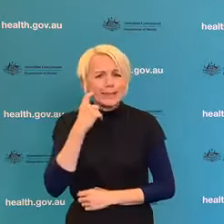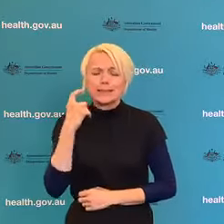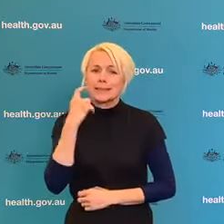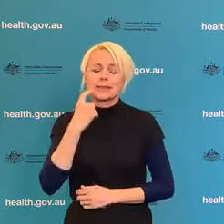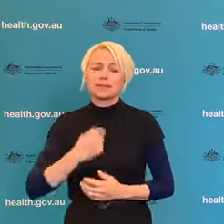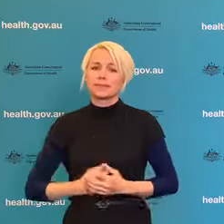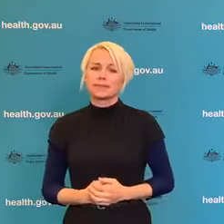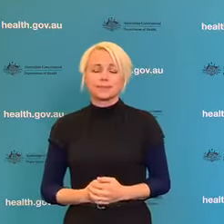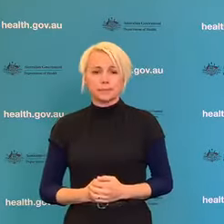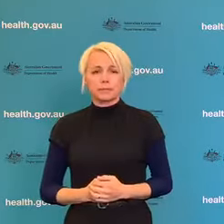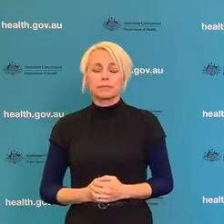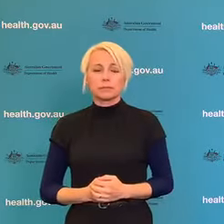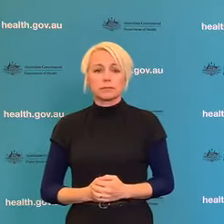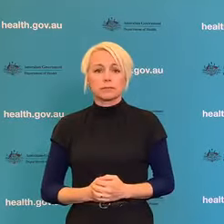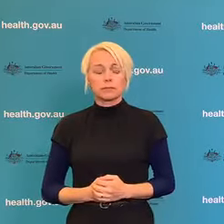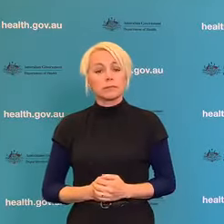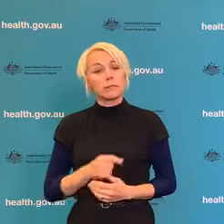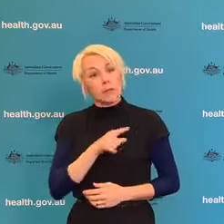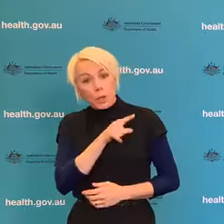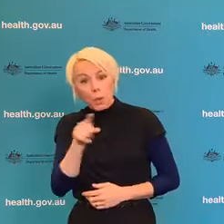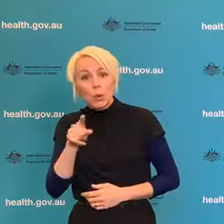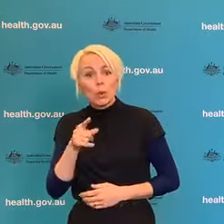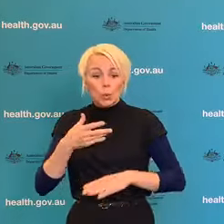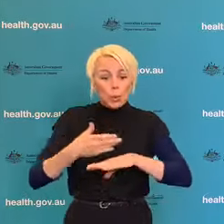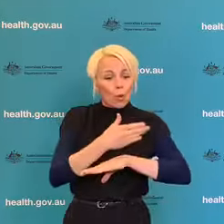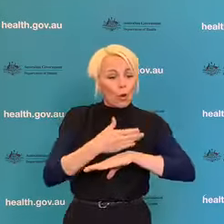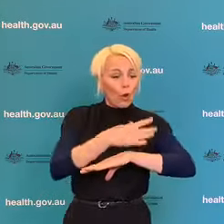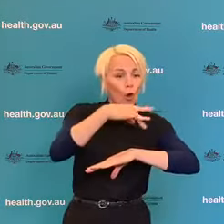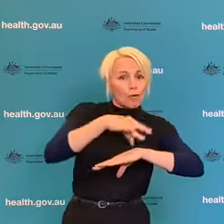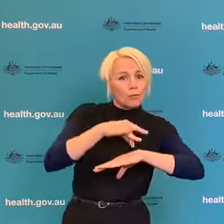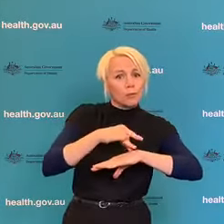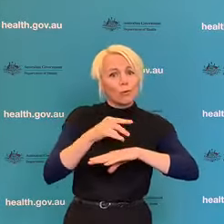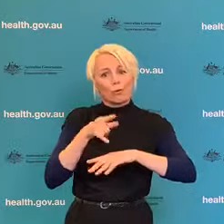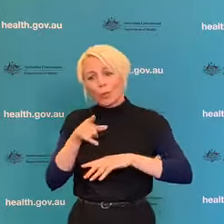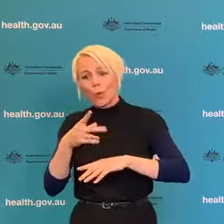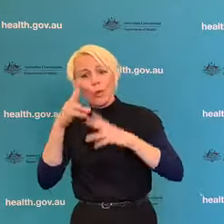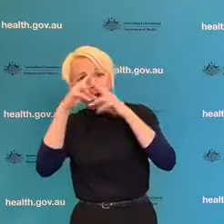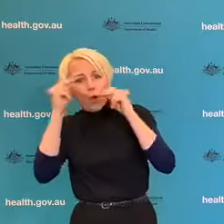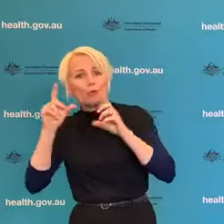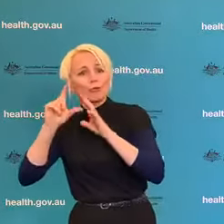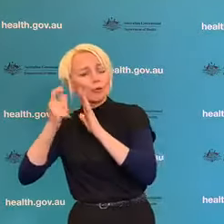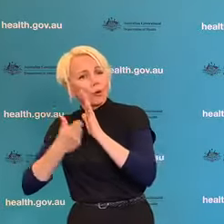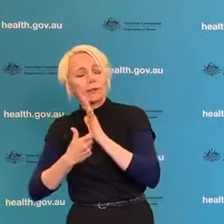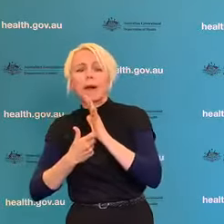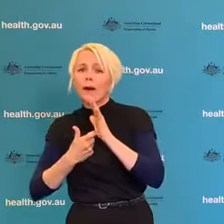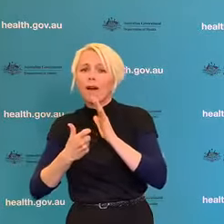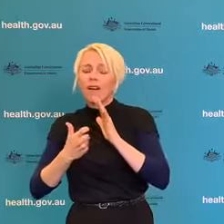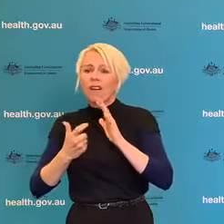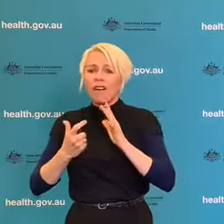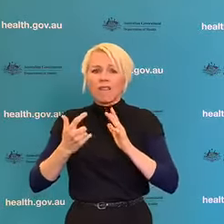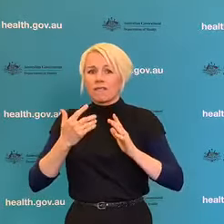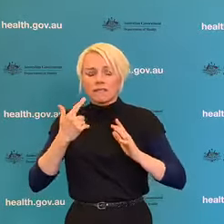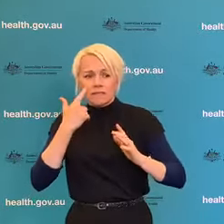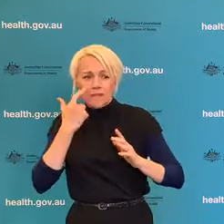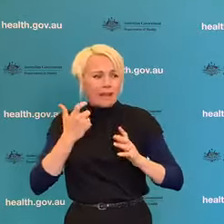if they're feeling stressed, or they're struggling, it is a strength in calling out and saying that you're finding it difficult to deal with this